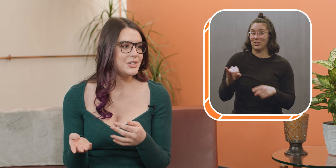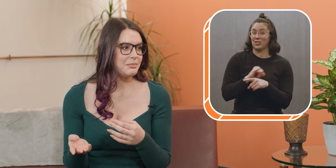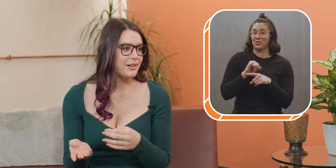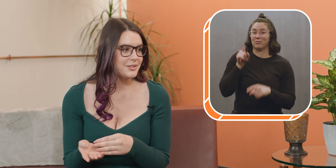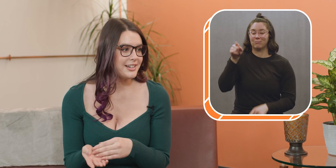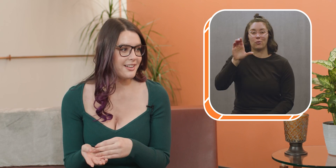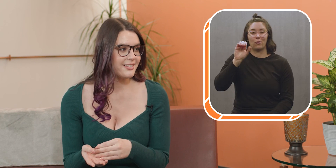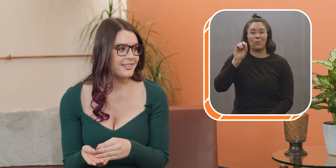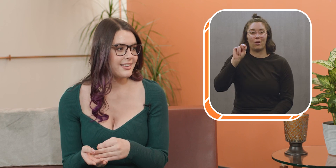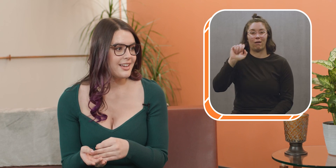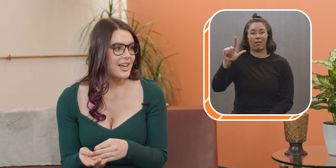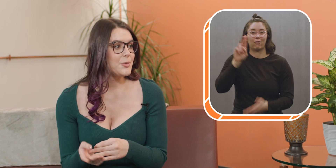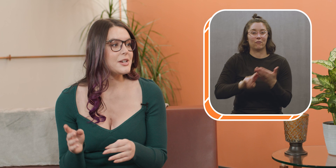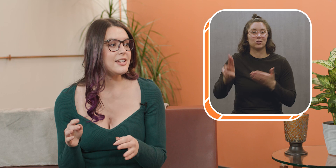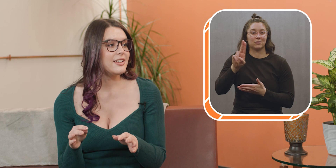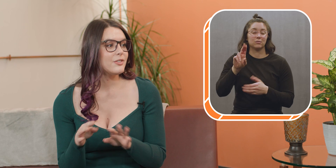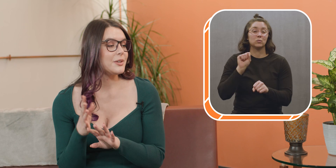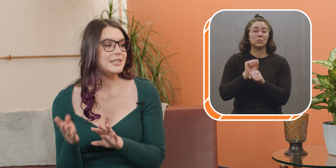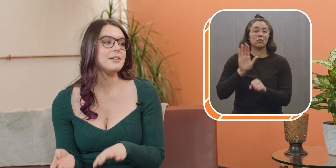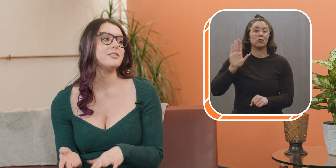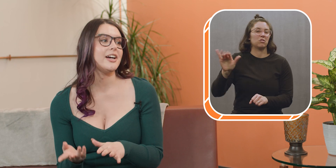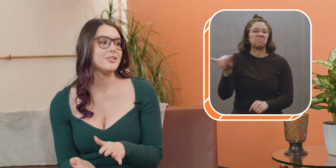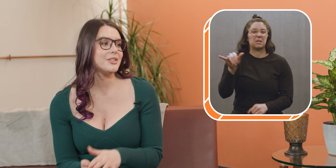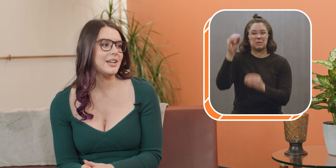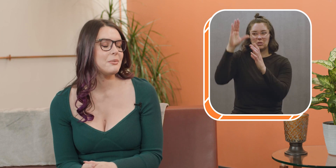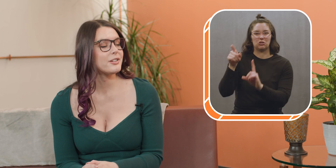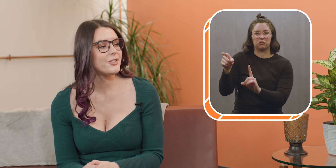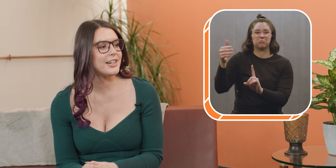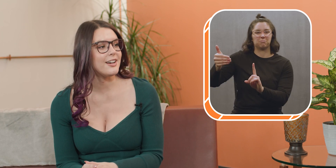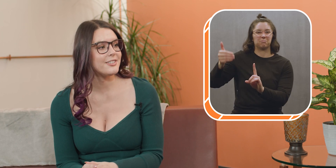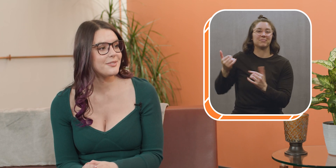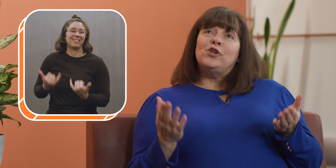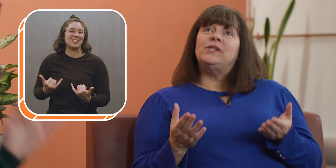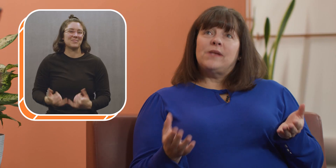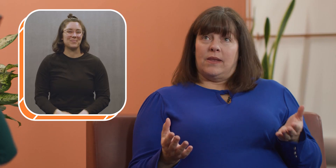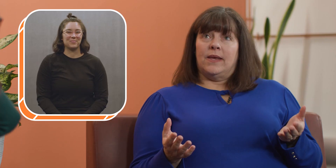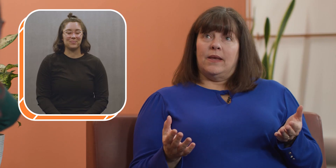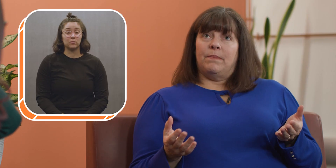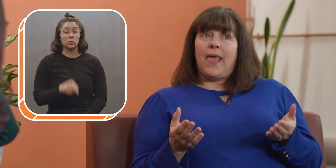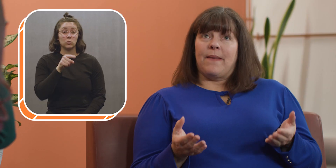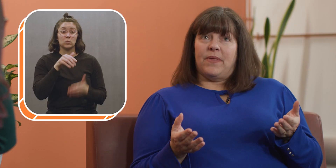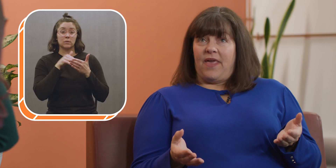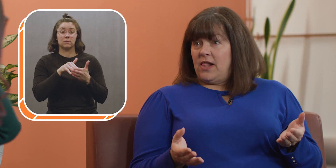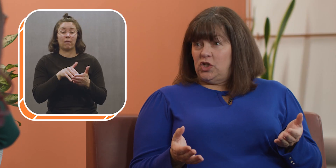at Cornell working for the same advisors that I work for now. You're studying plant pathology.